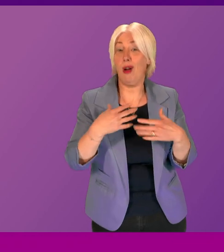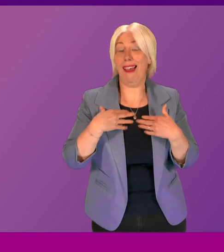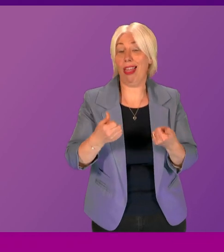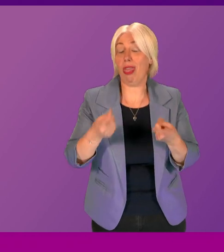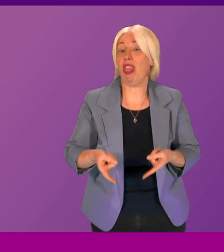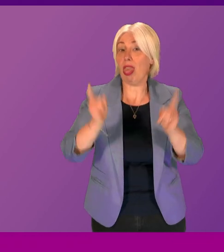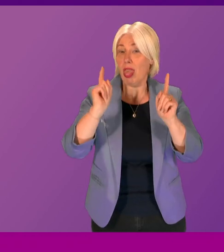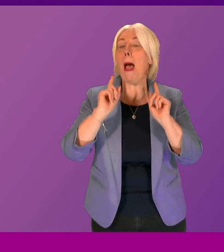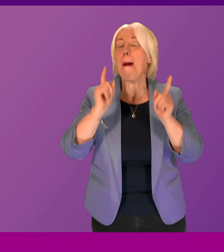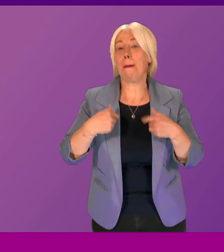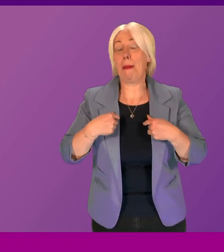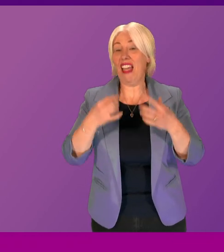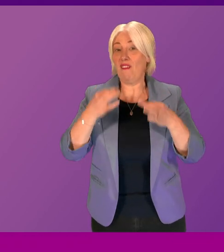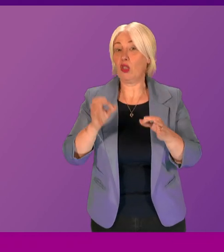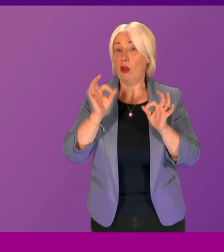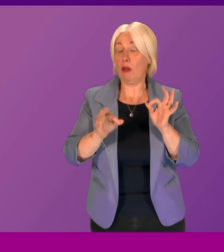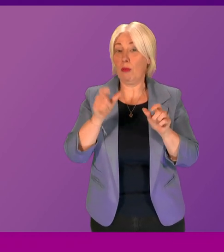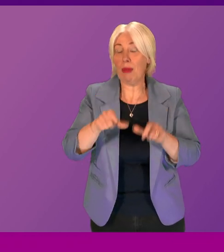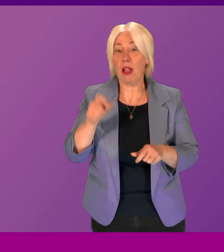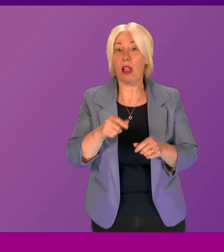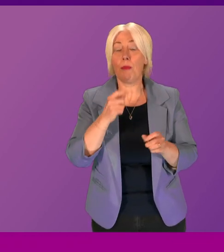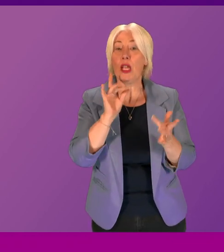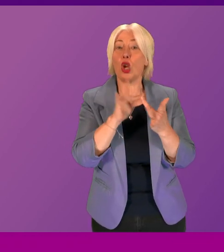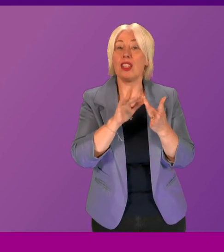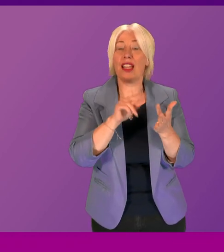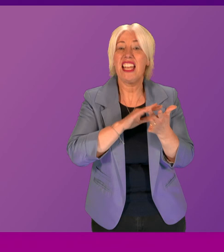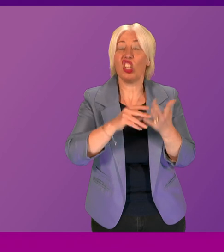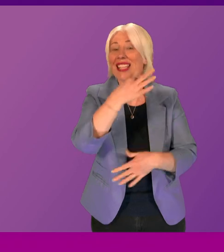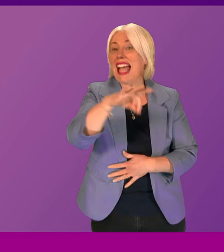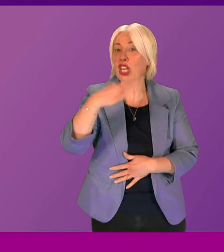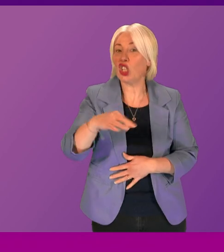However, my officials have contacted NHS Lanarkshire and asked for an immediate update.